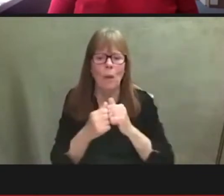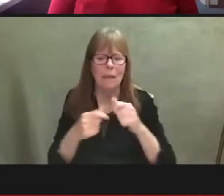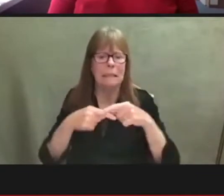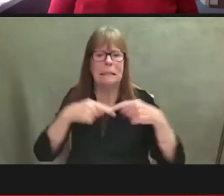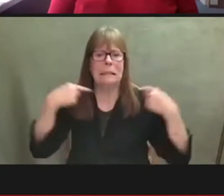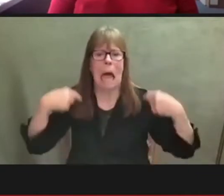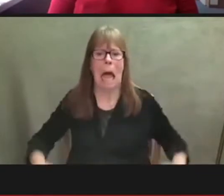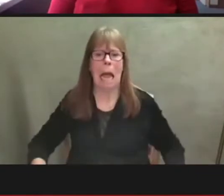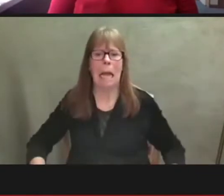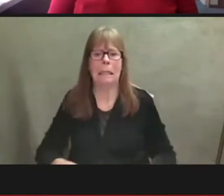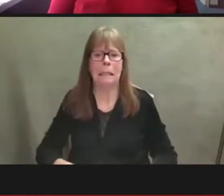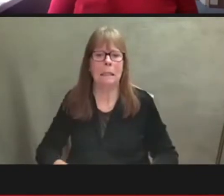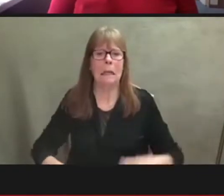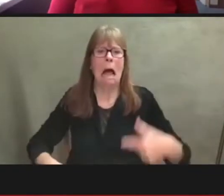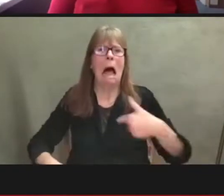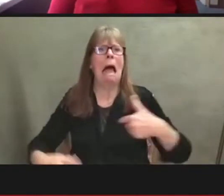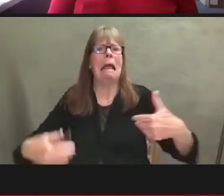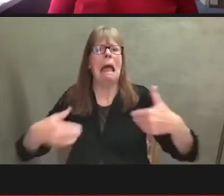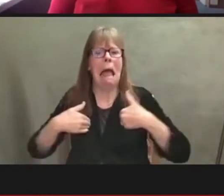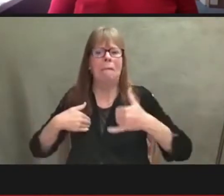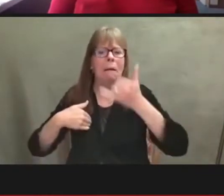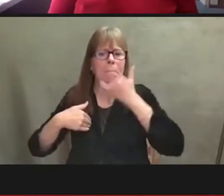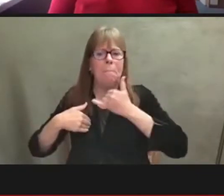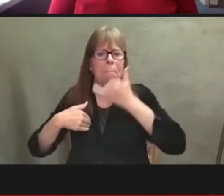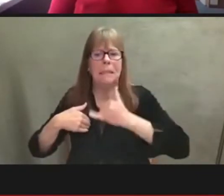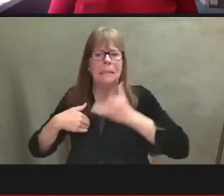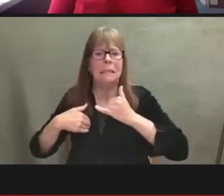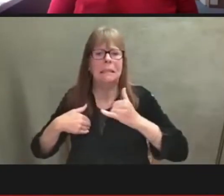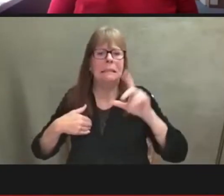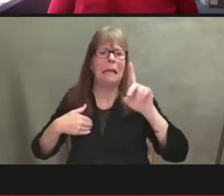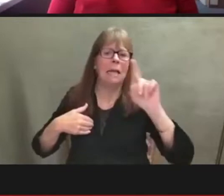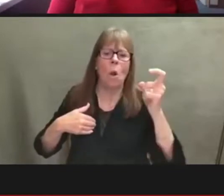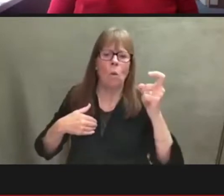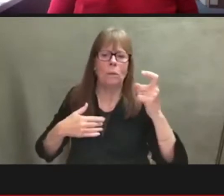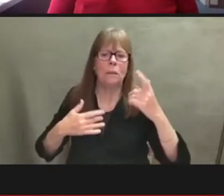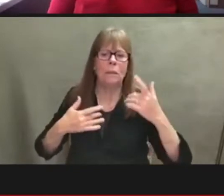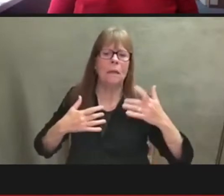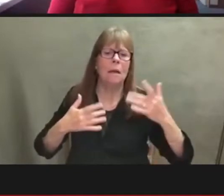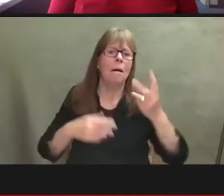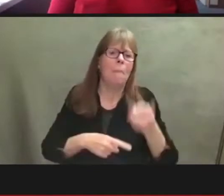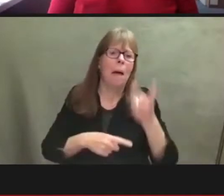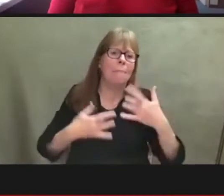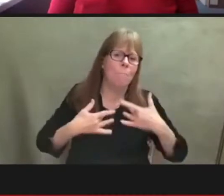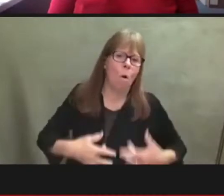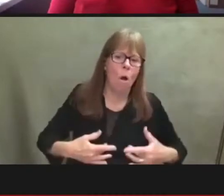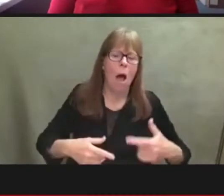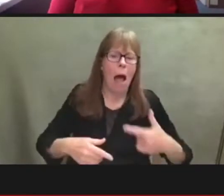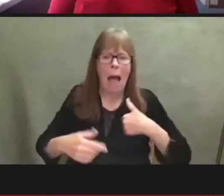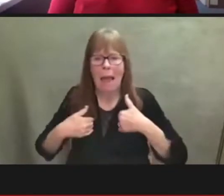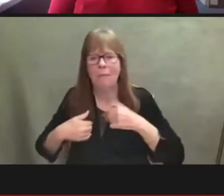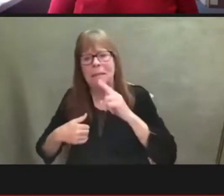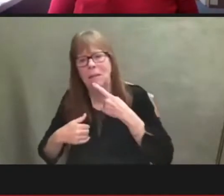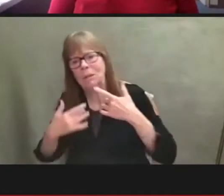says, “Dad had severe, misdiagnosed bipolar and I’ve serious depression.” It's about timing, rehearsal, and support.